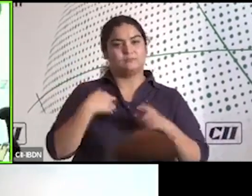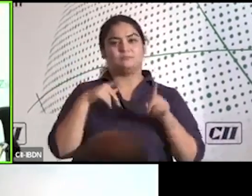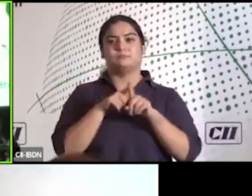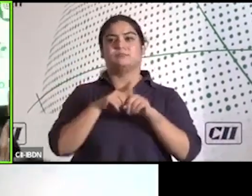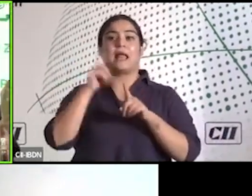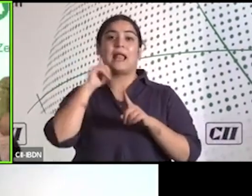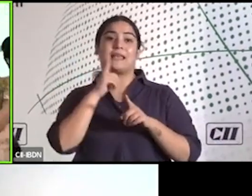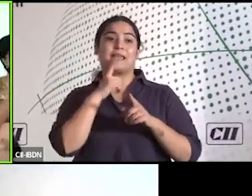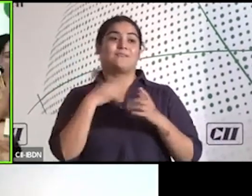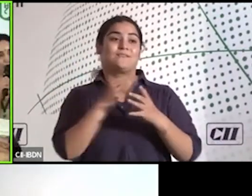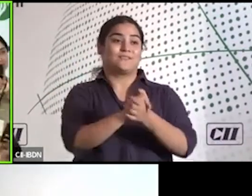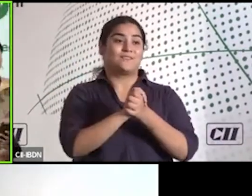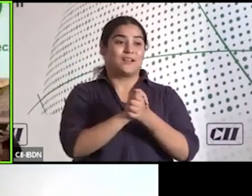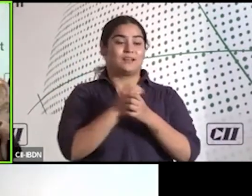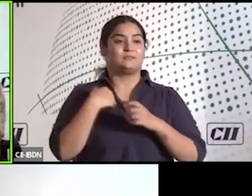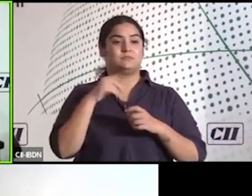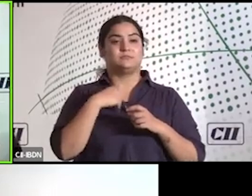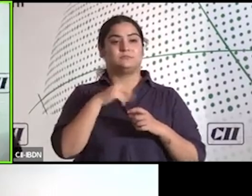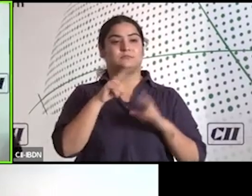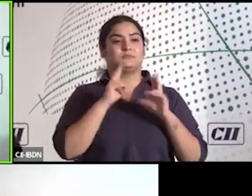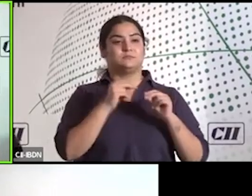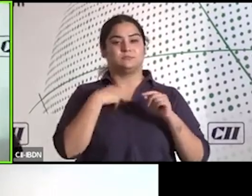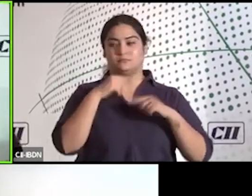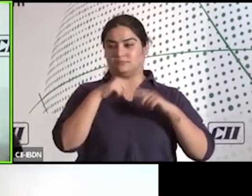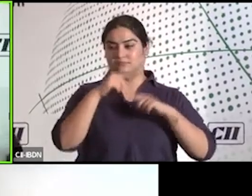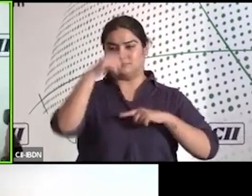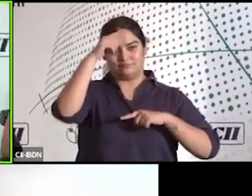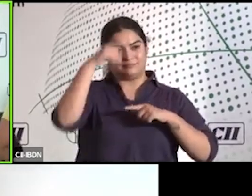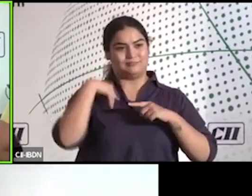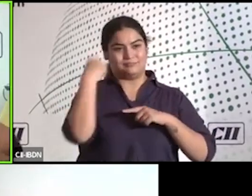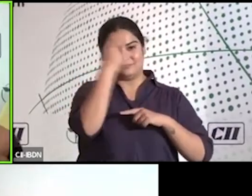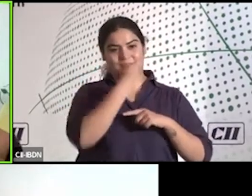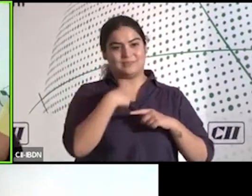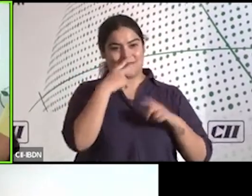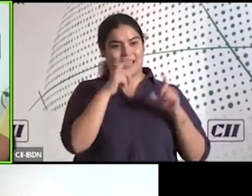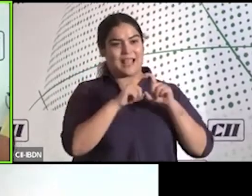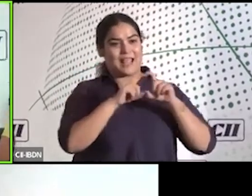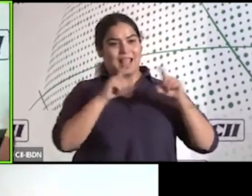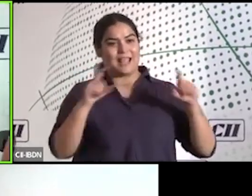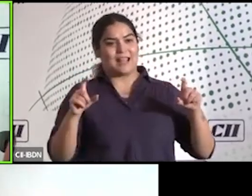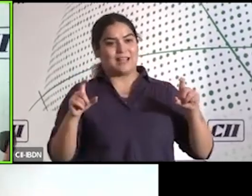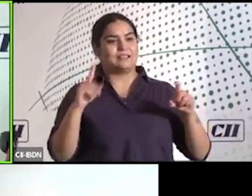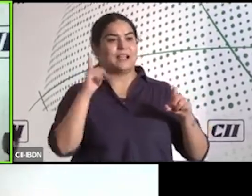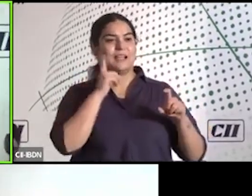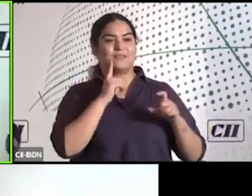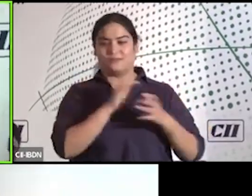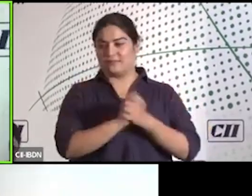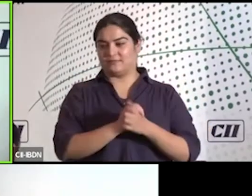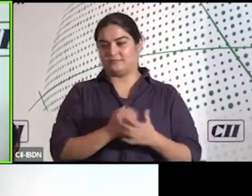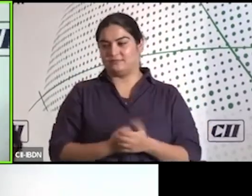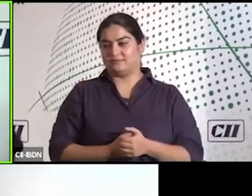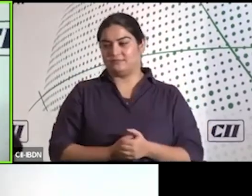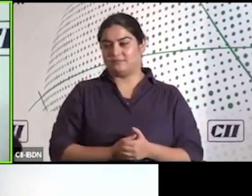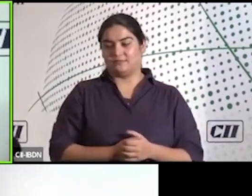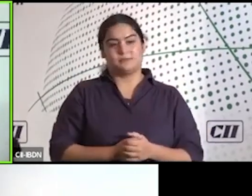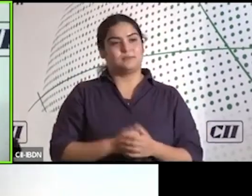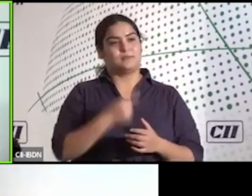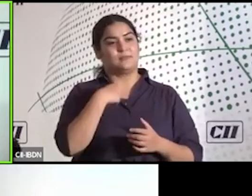I'm going to keep my pace as measured so that I'm clear. And yes, if you want to know my assigned